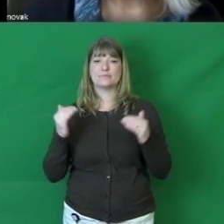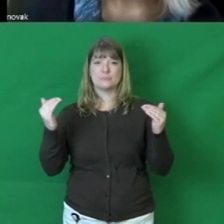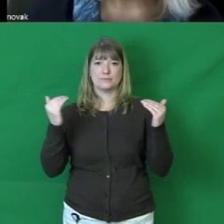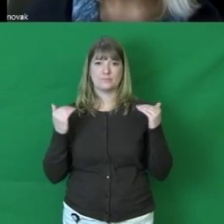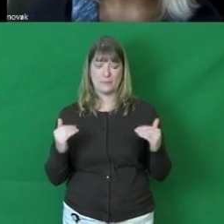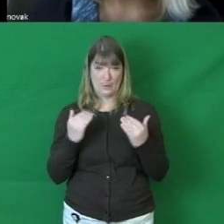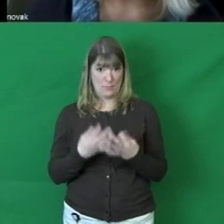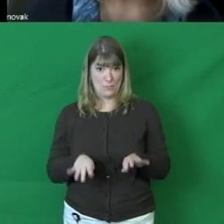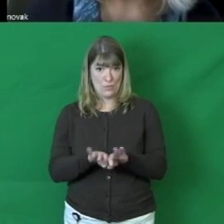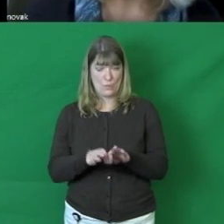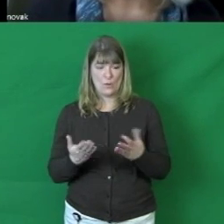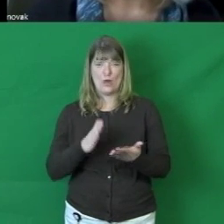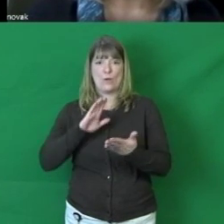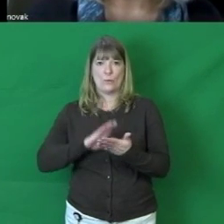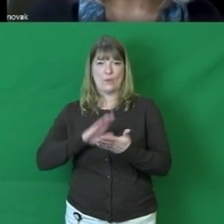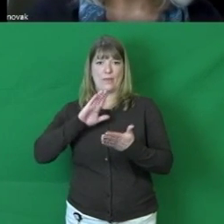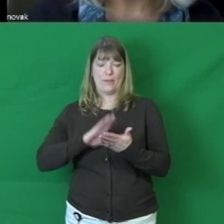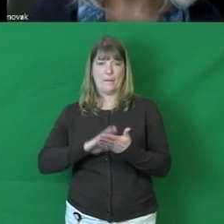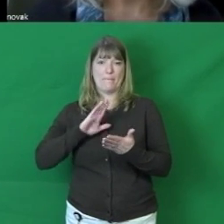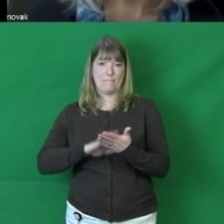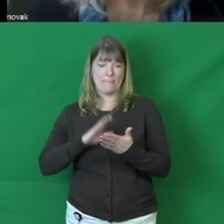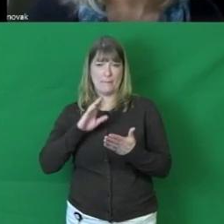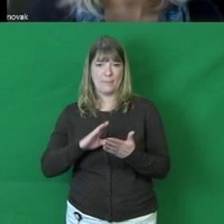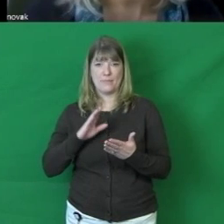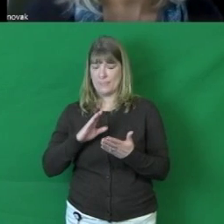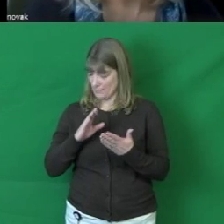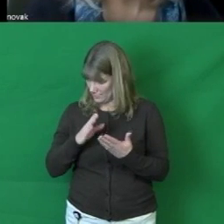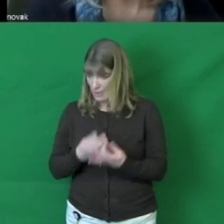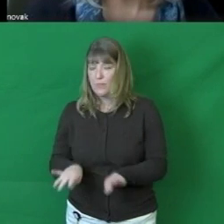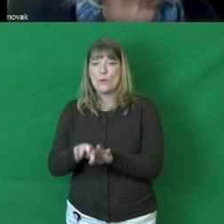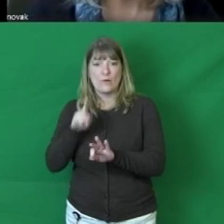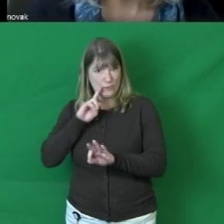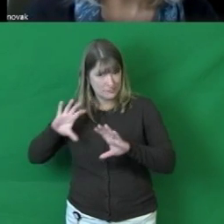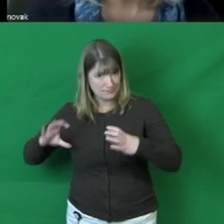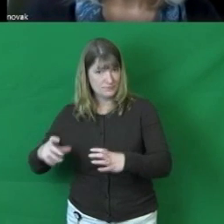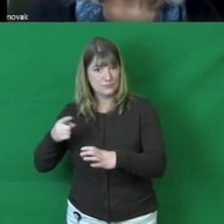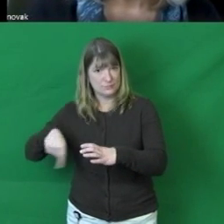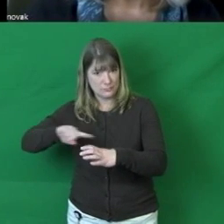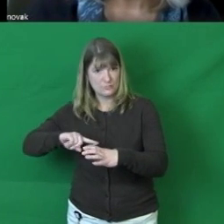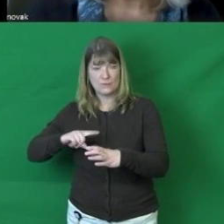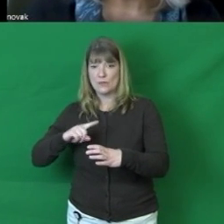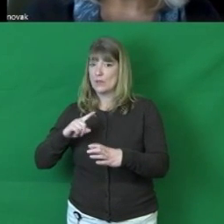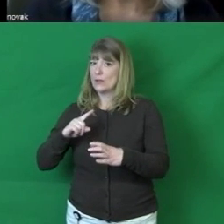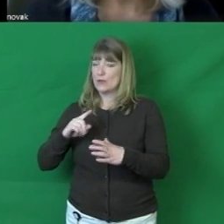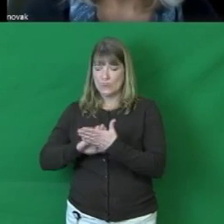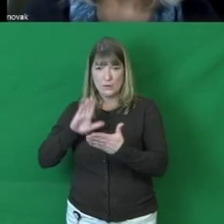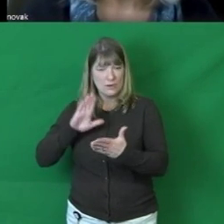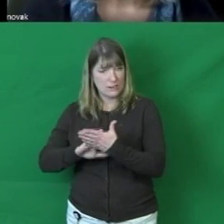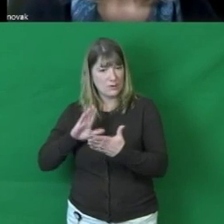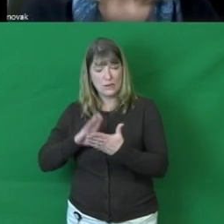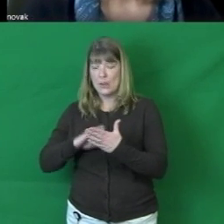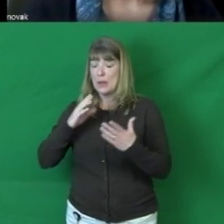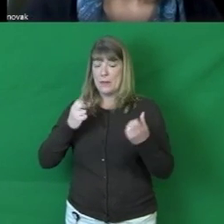Another important point is that rhythm is important to the Deaf population. Rhythm is very salient.